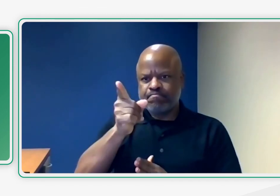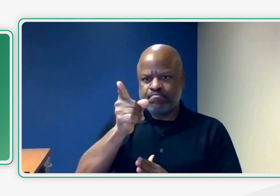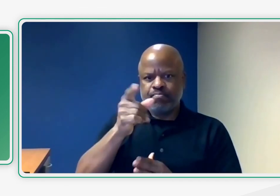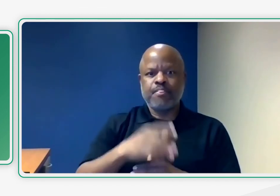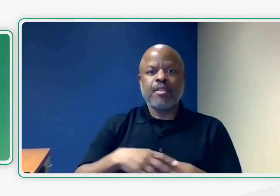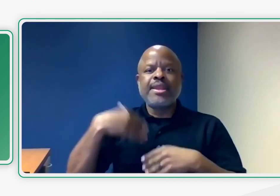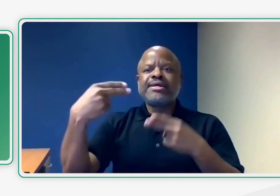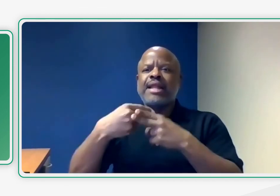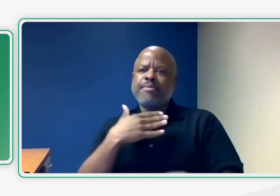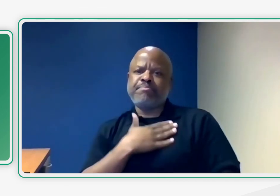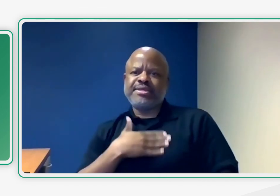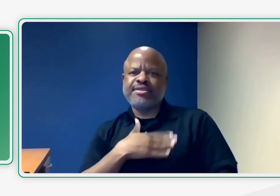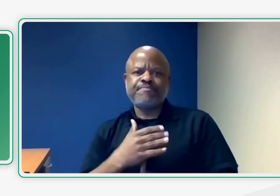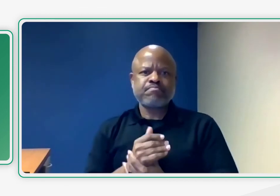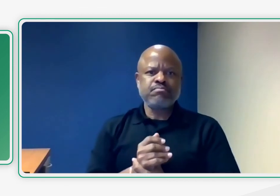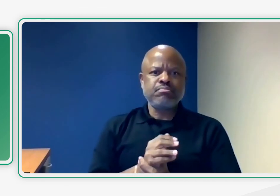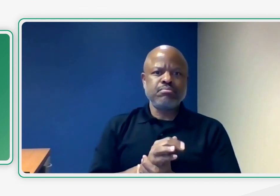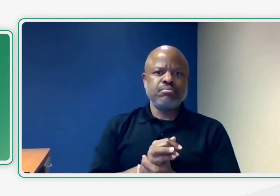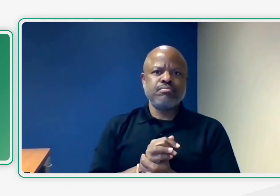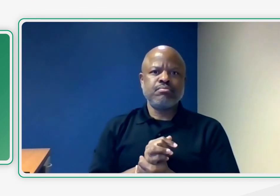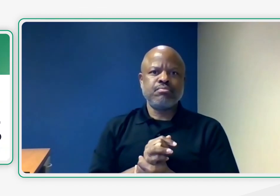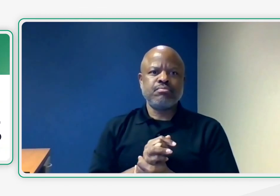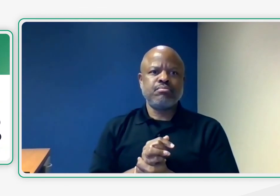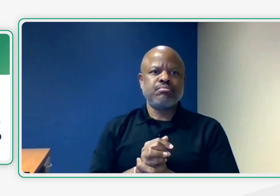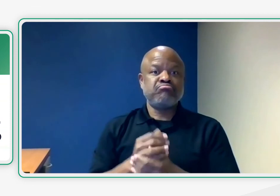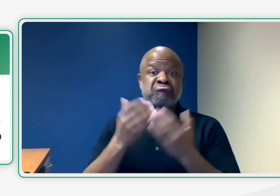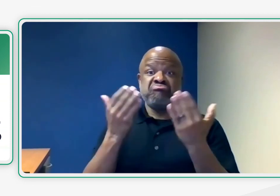register for that event tomorrow. Please do. Next slide, please.